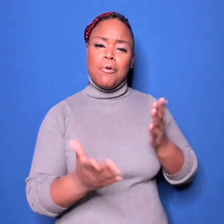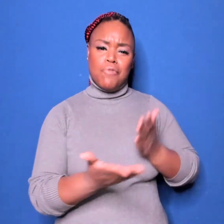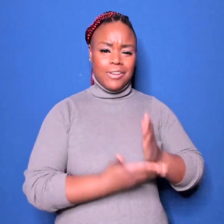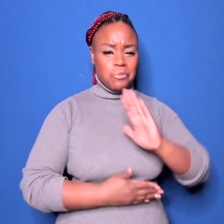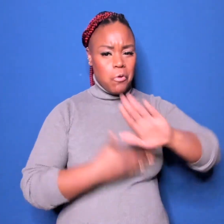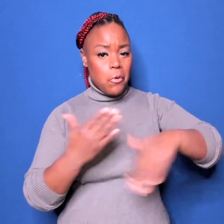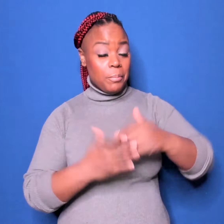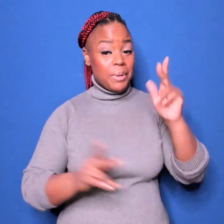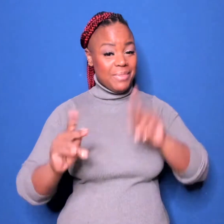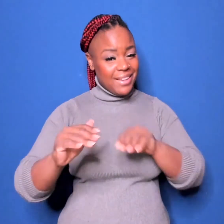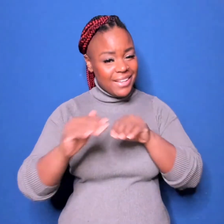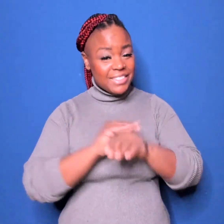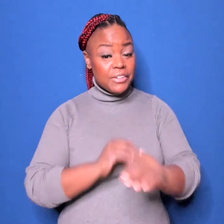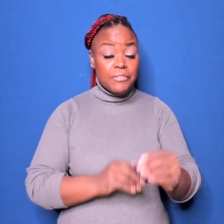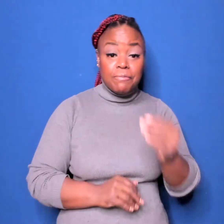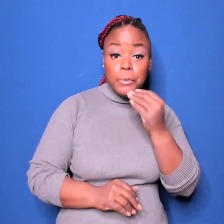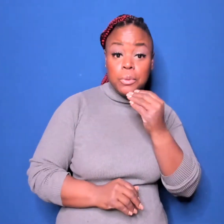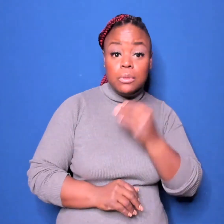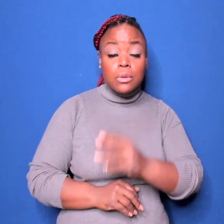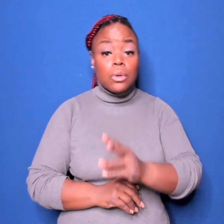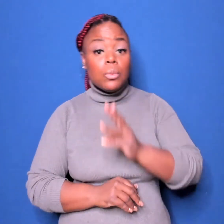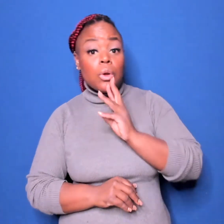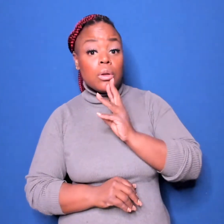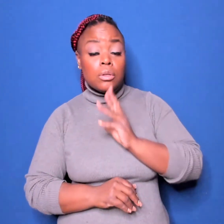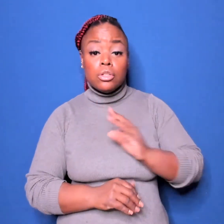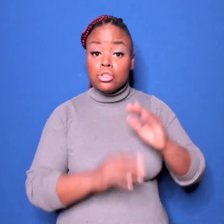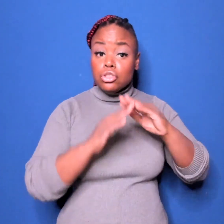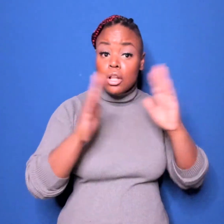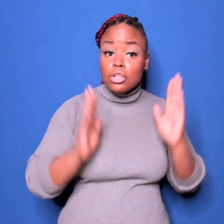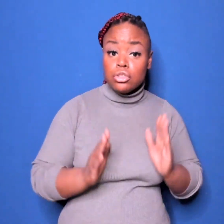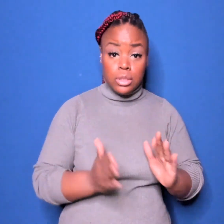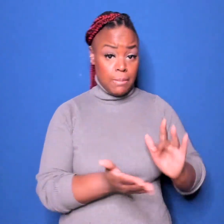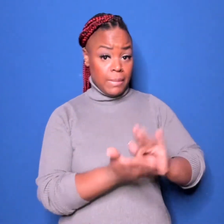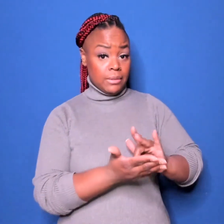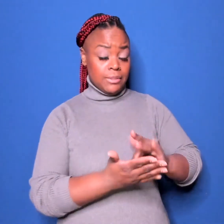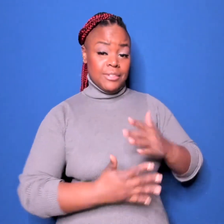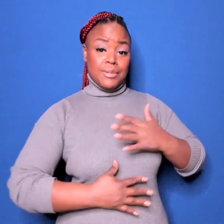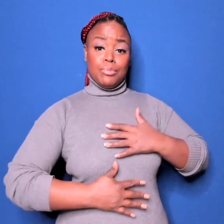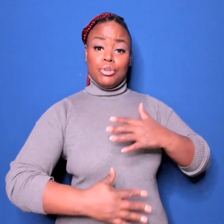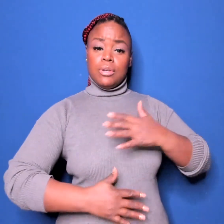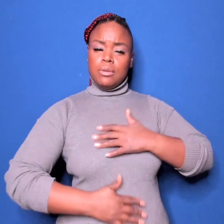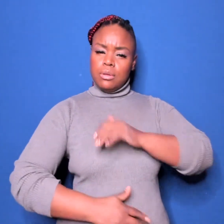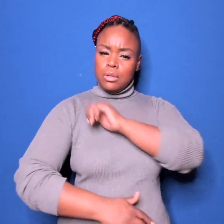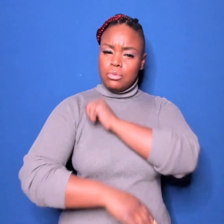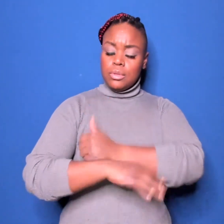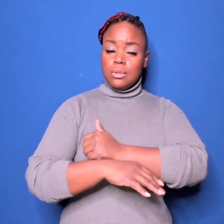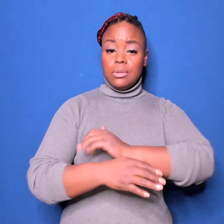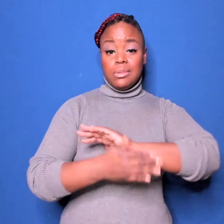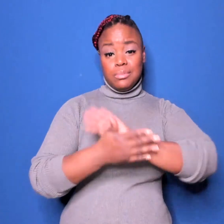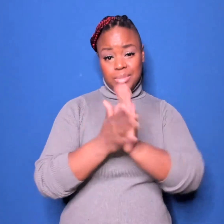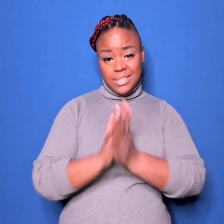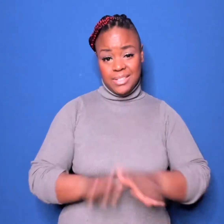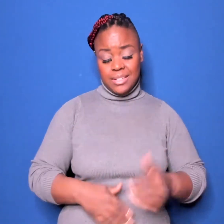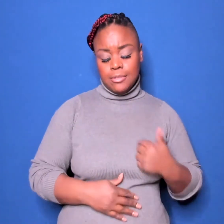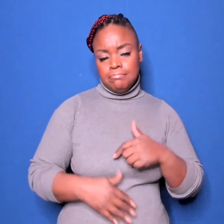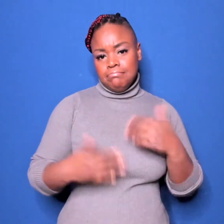from the rights of all people to access food, water, shelter, medicine, breath, sovereignty, and peace.